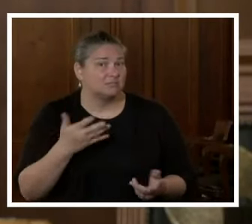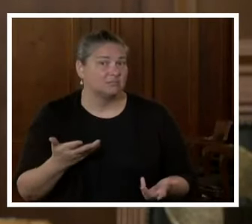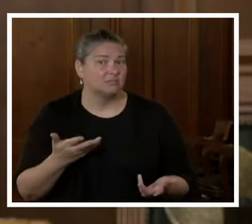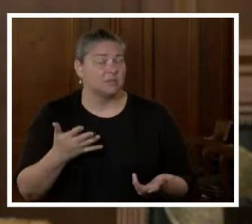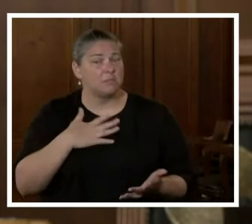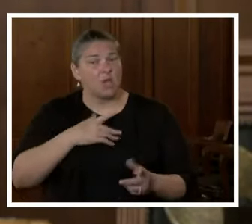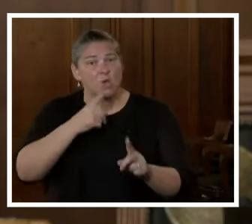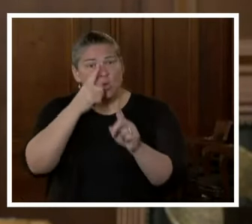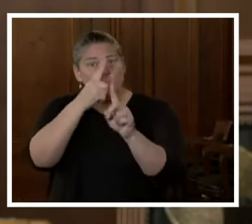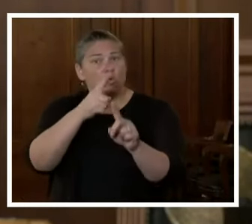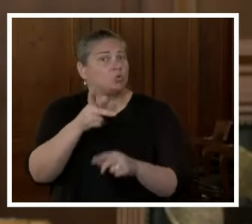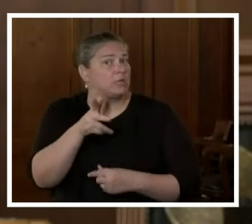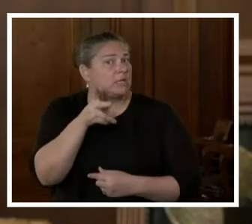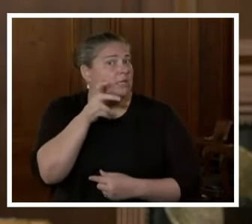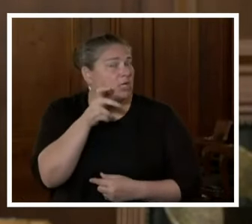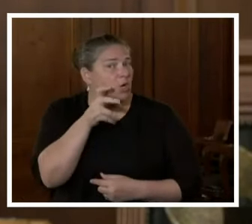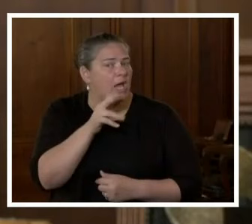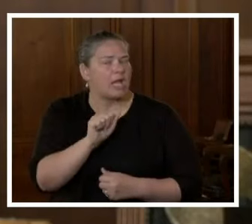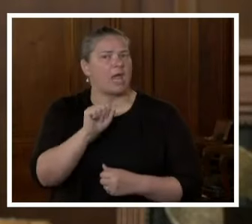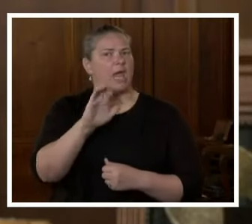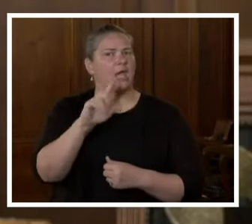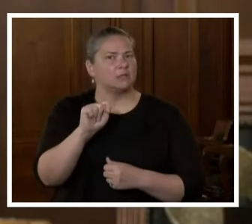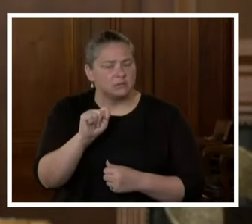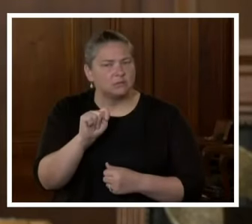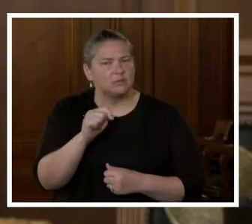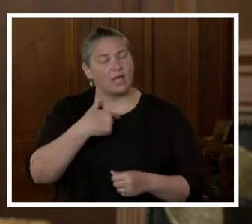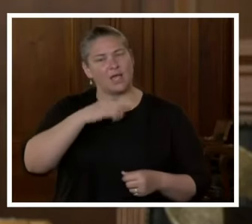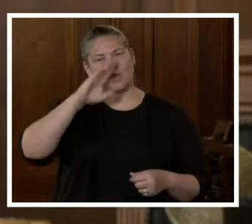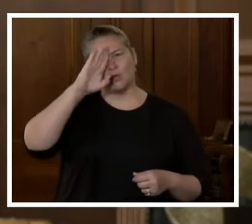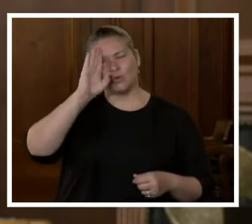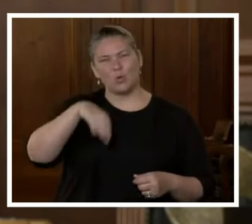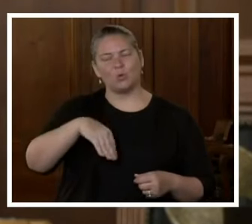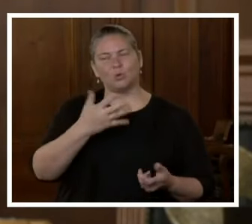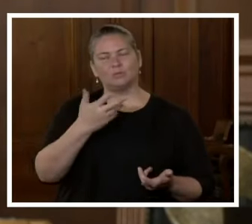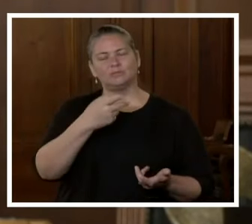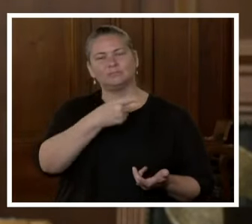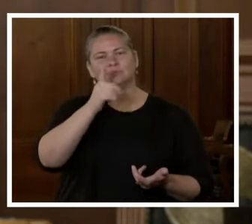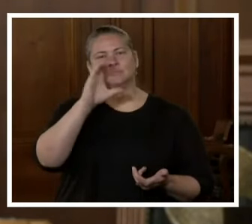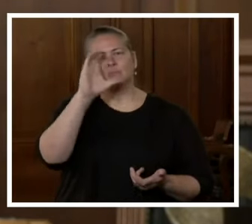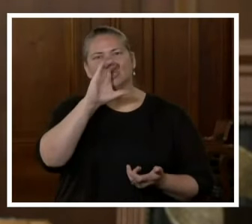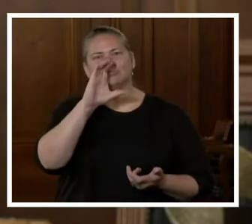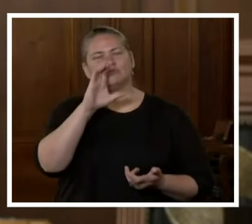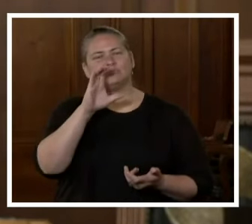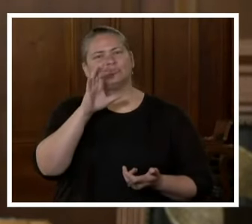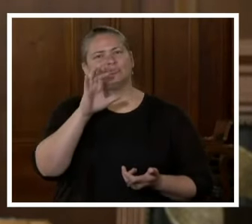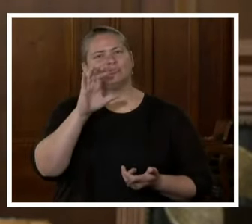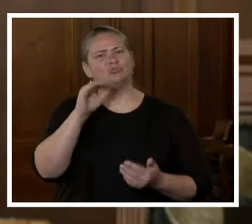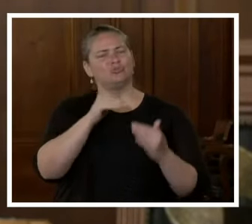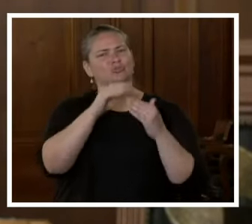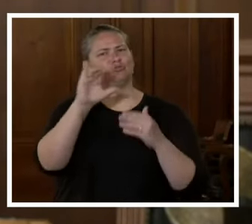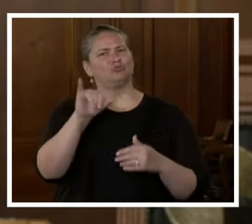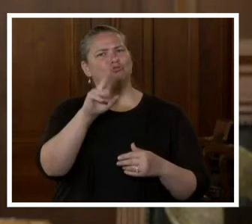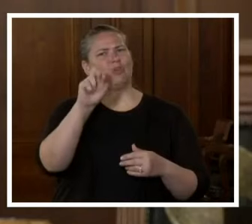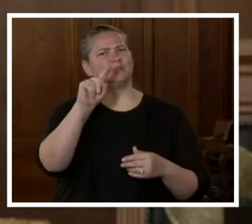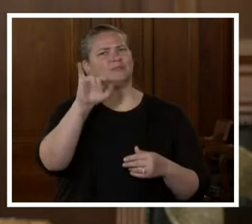I HOPE THAT I DON'T SAY ANYTHING -- THEY WERE GOING TO MAKE A HUGE COMMITMENT BEFORE THE DEMONSTRATIONS THAT WE HAVE SEEN.